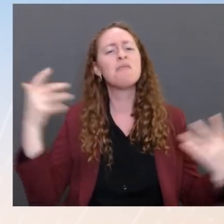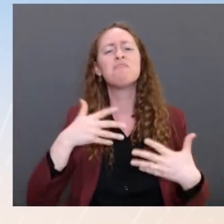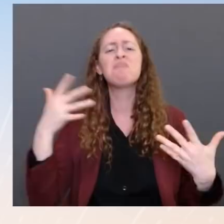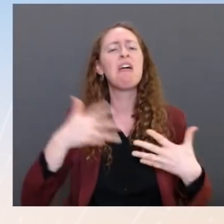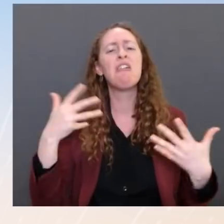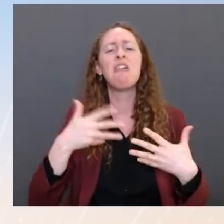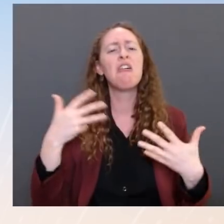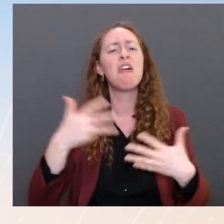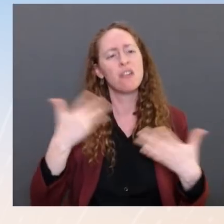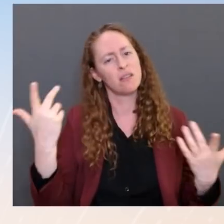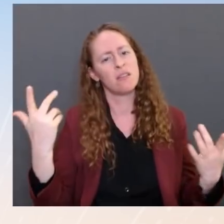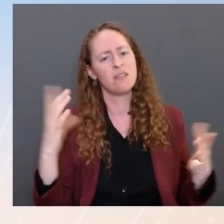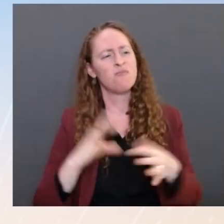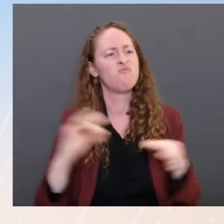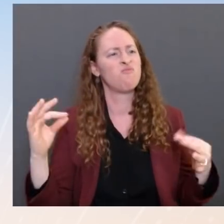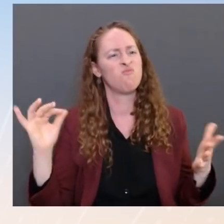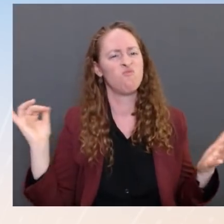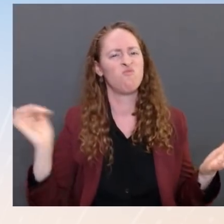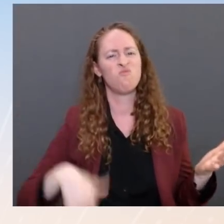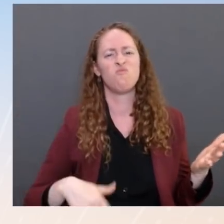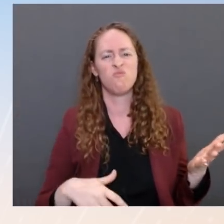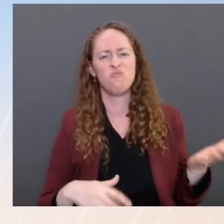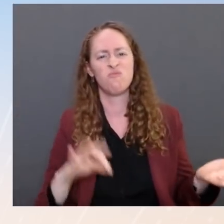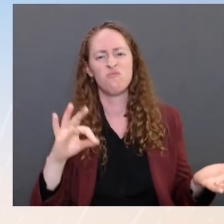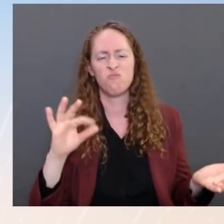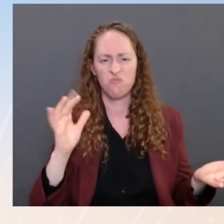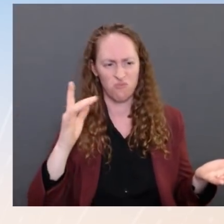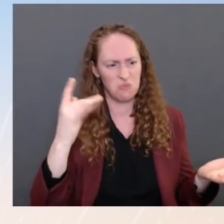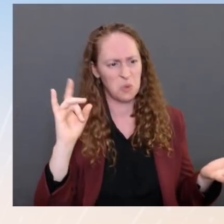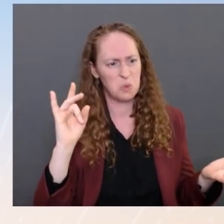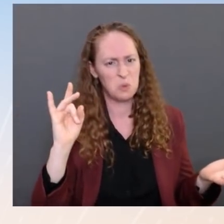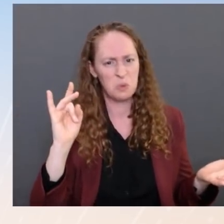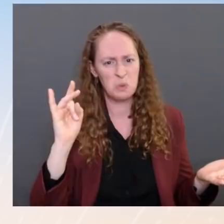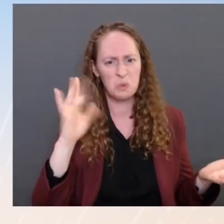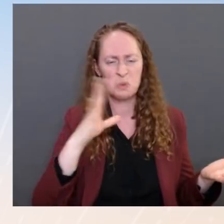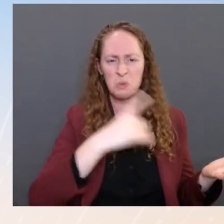that will raise taxes on 75 million Americans making less than $100,000 a year;